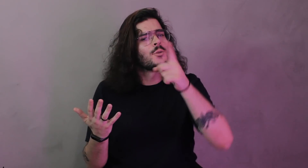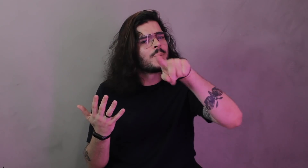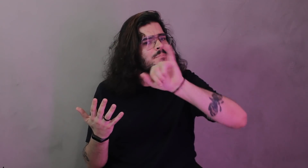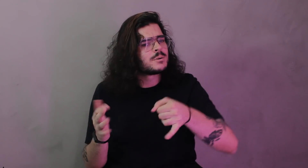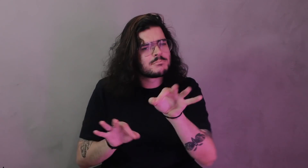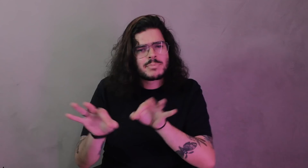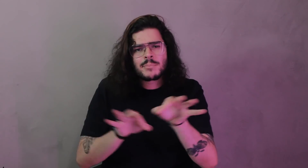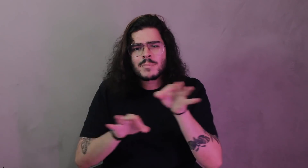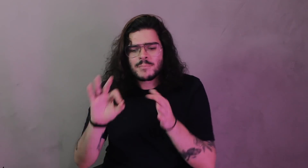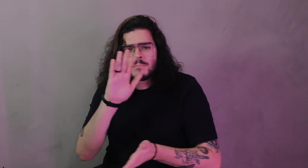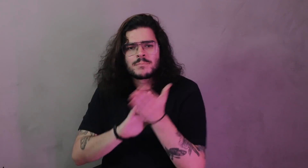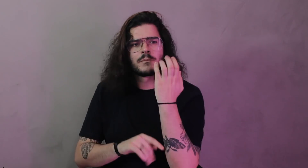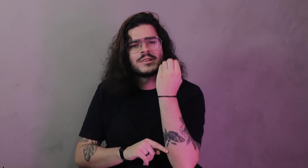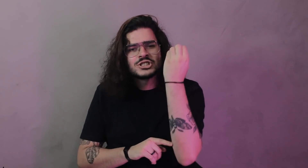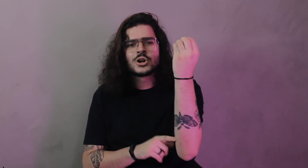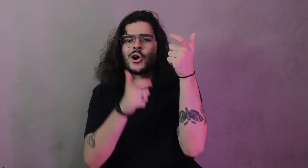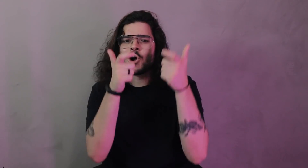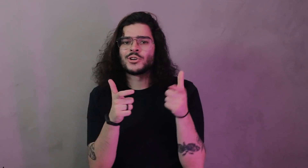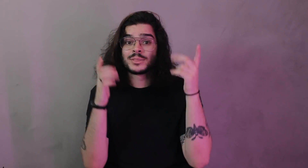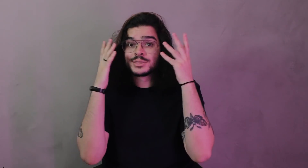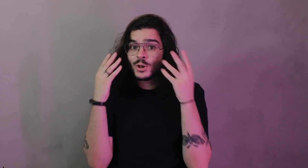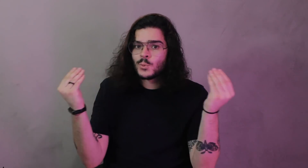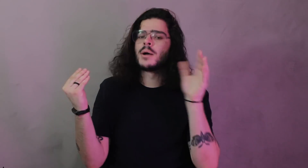Plan your trip to the Netherlands